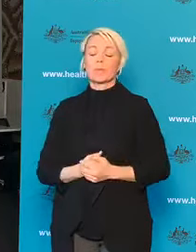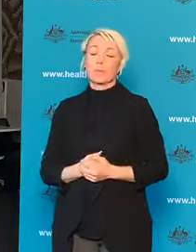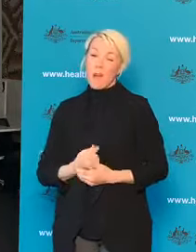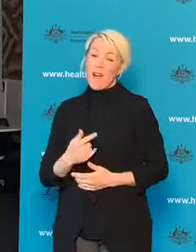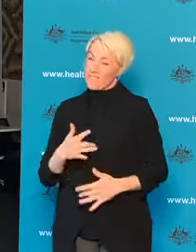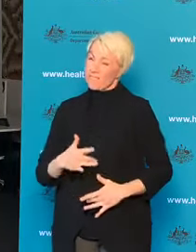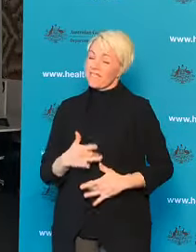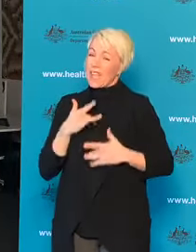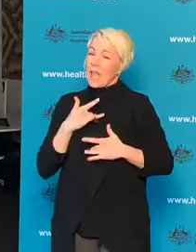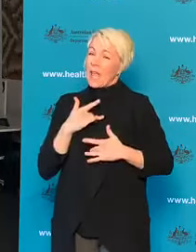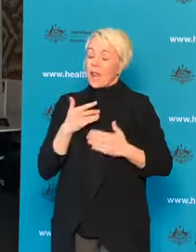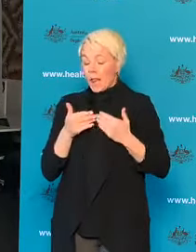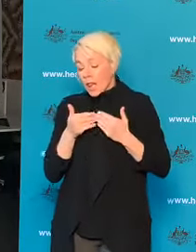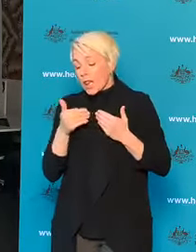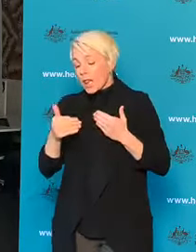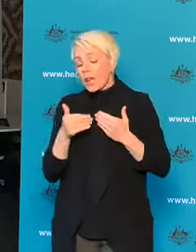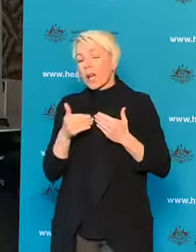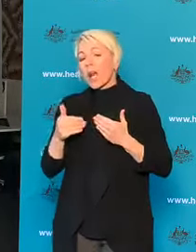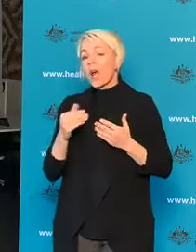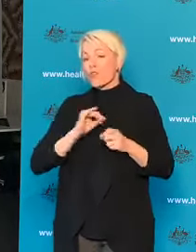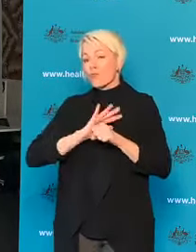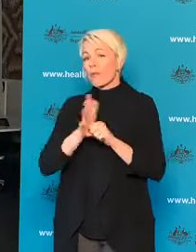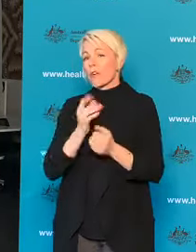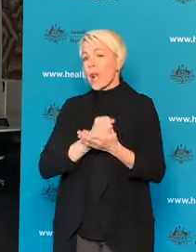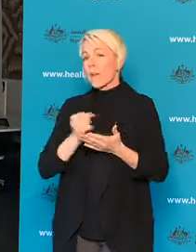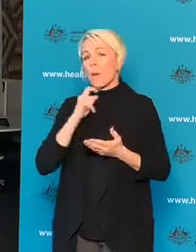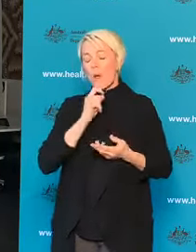over the coming days before they start to come down